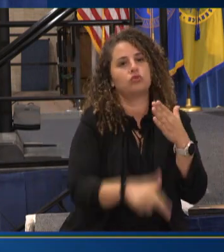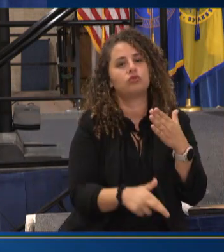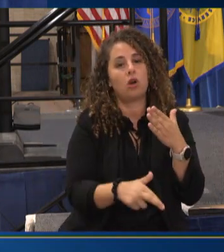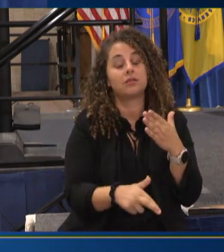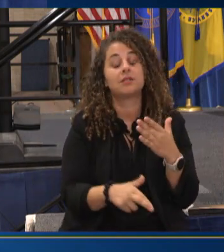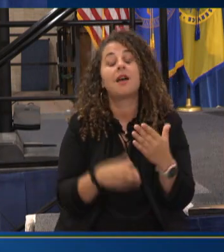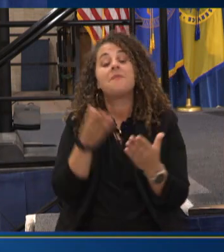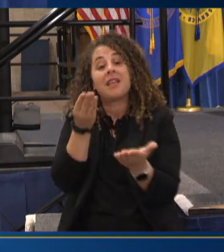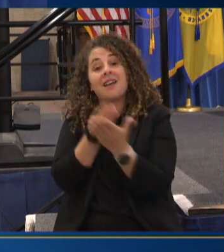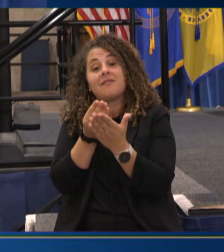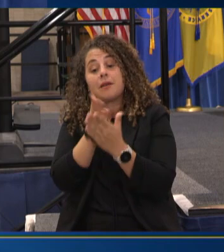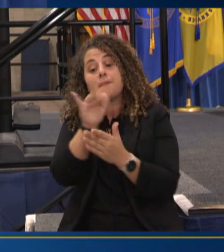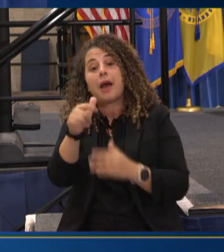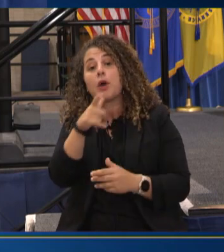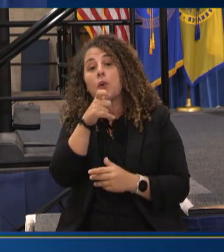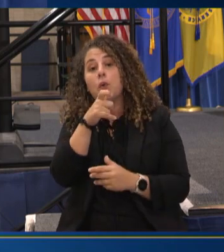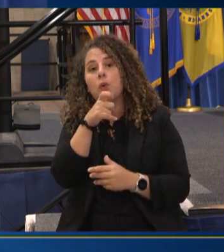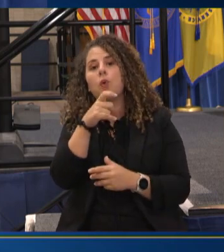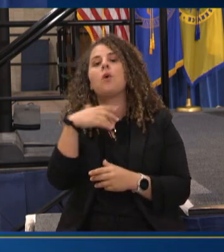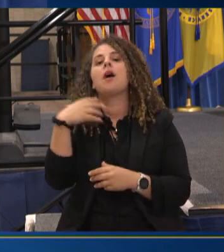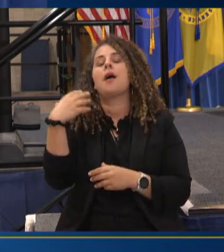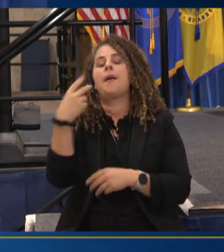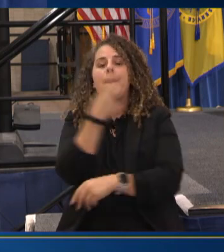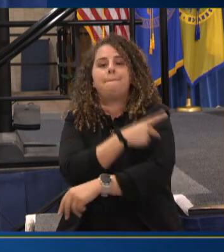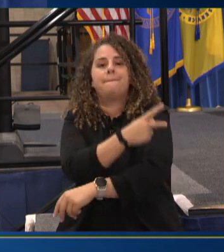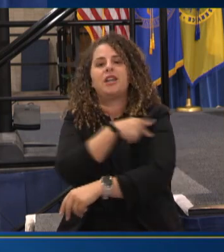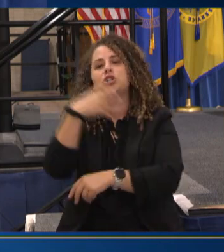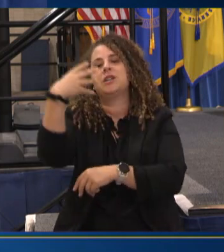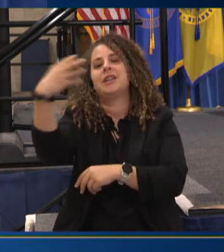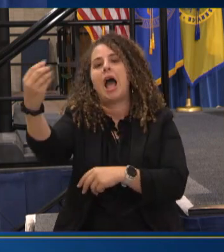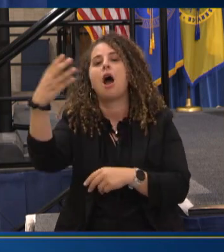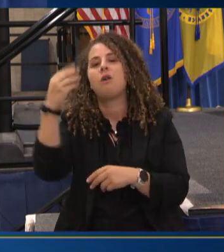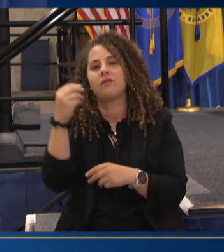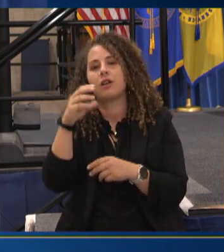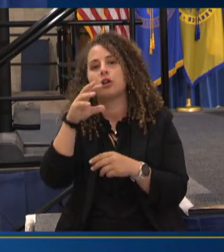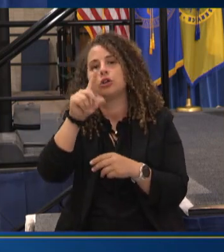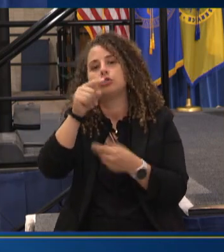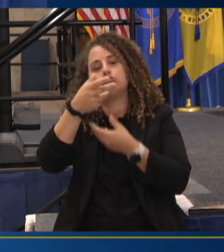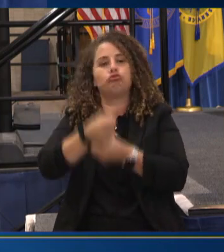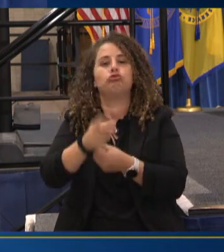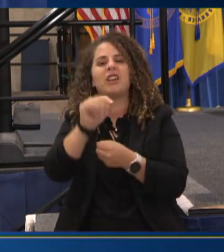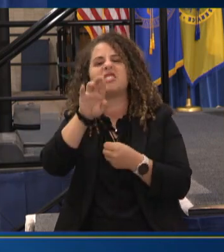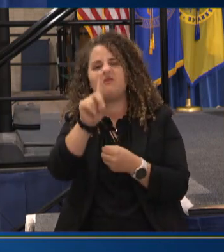Secretary's Patient Centered Outcomes Research Trust Fund. That's just a selection of the work that